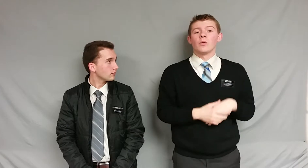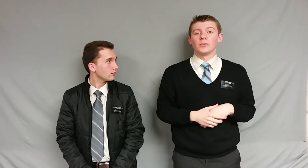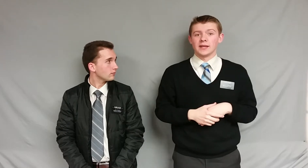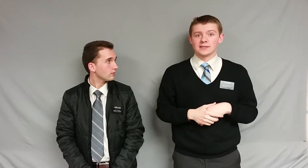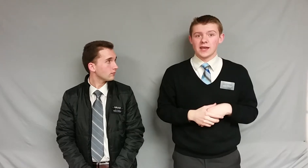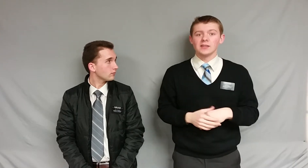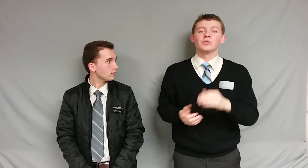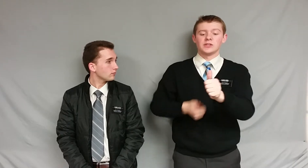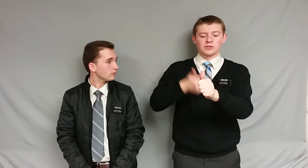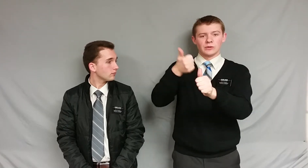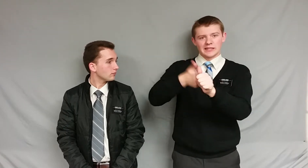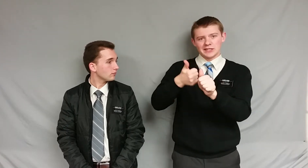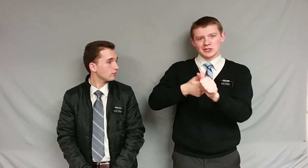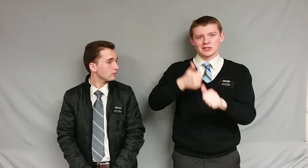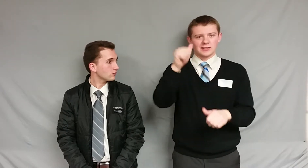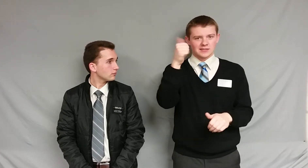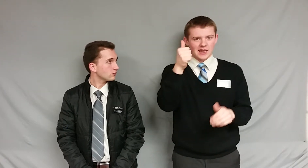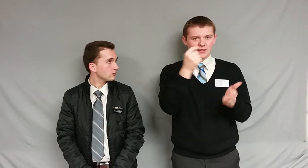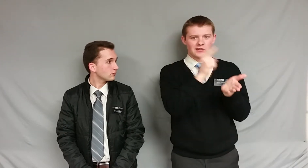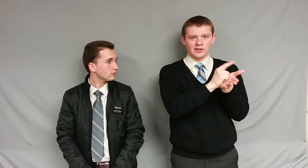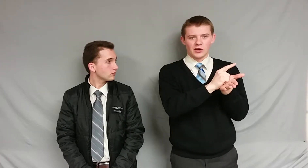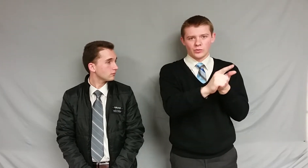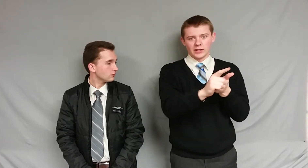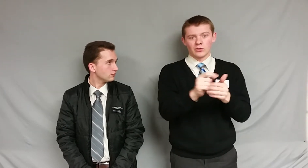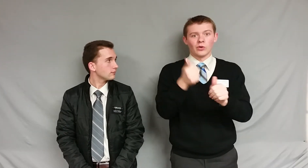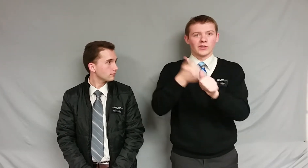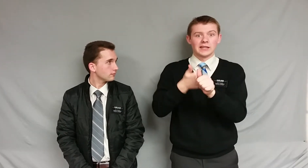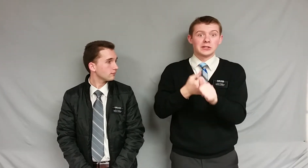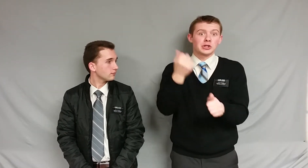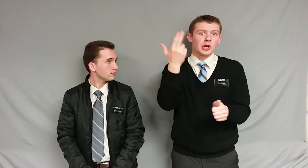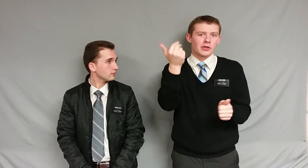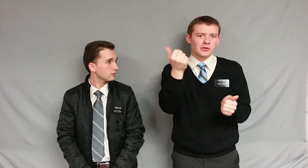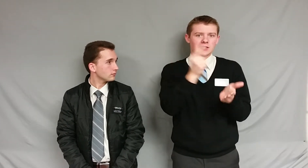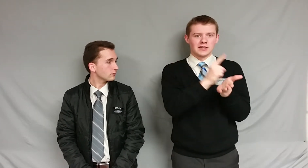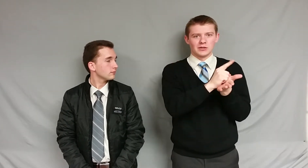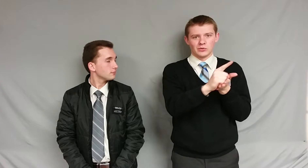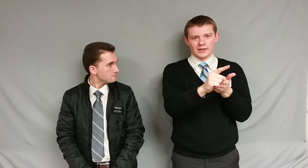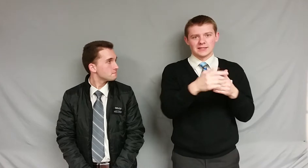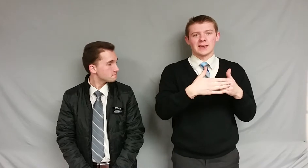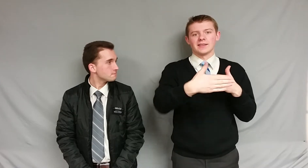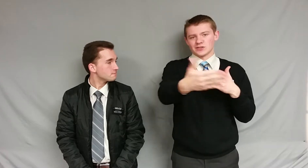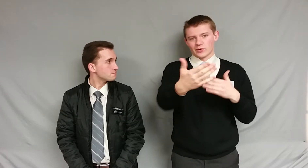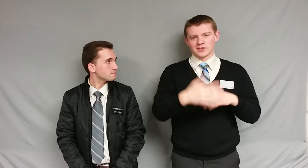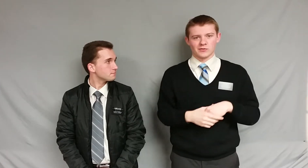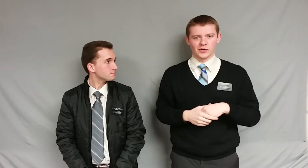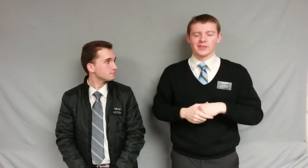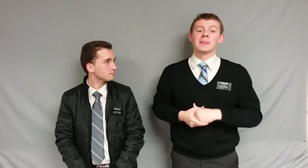When we hit ten we do EACH TEN WEEK, or EACH THIRTEEN WEEK, and so on and so forth.